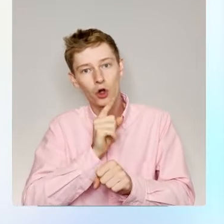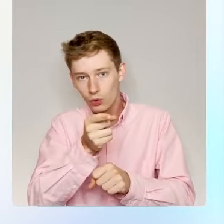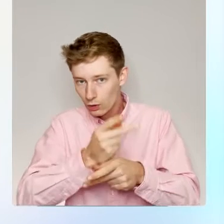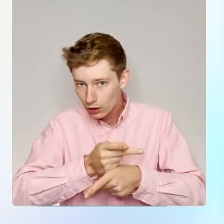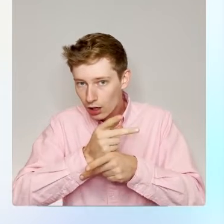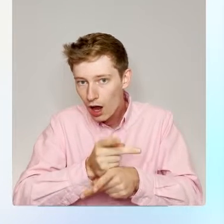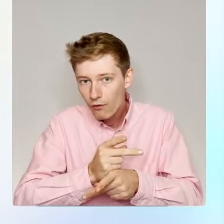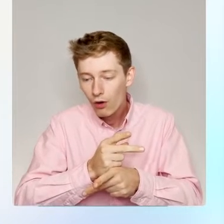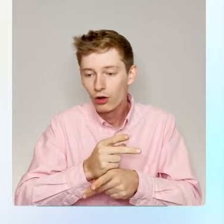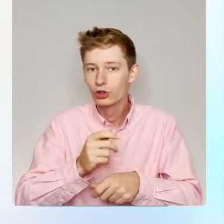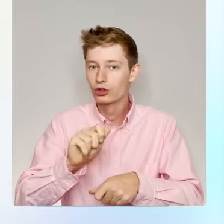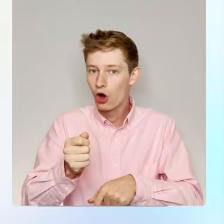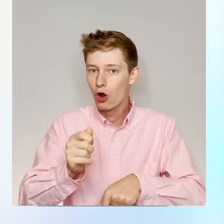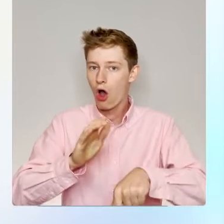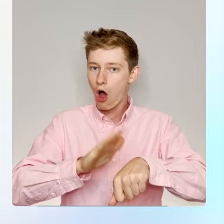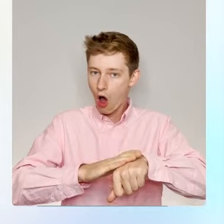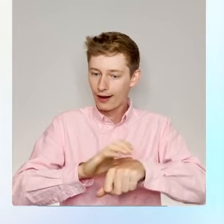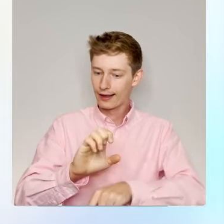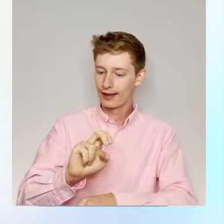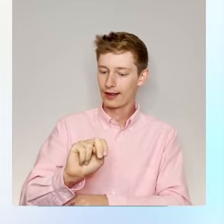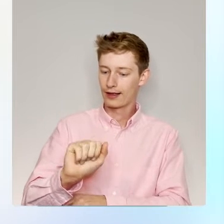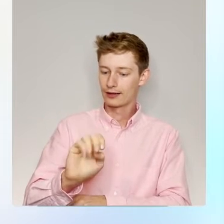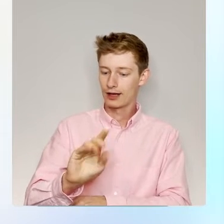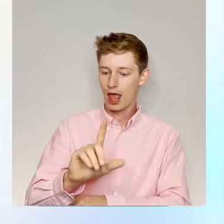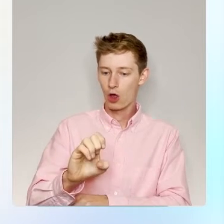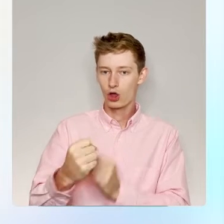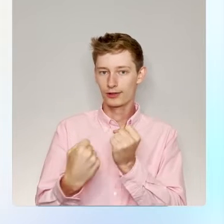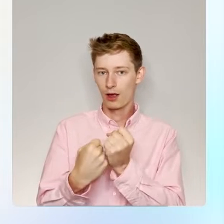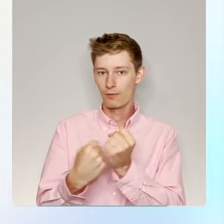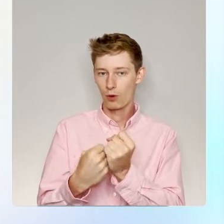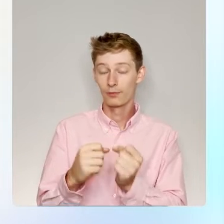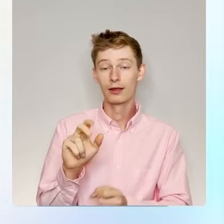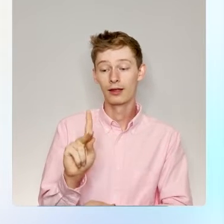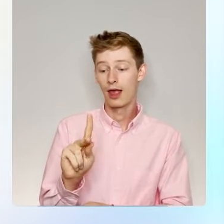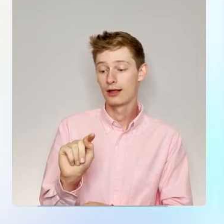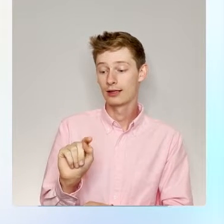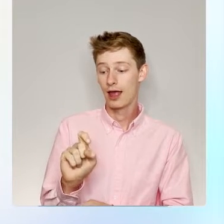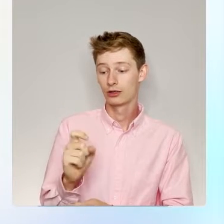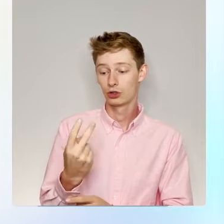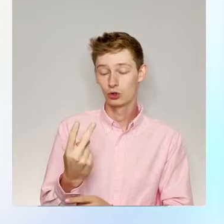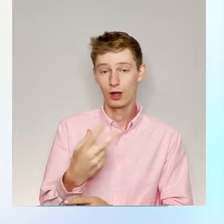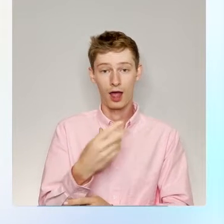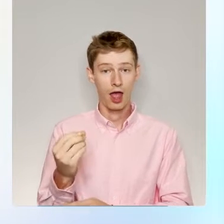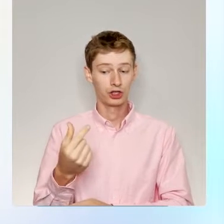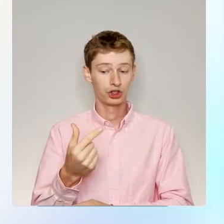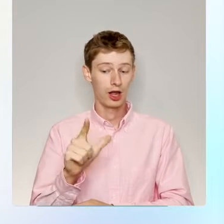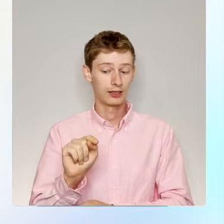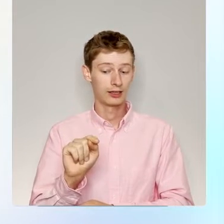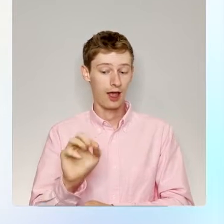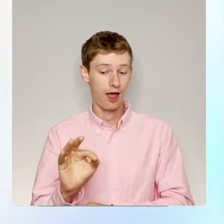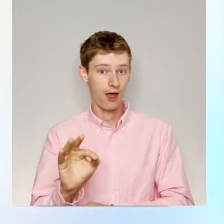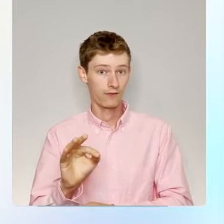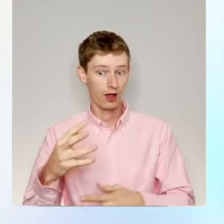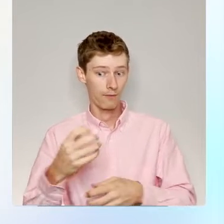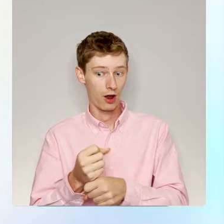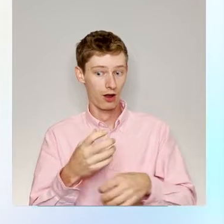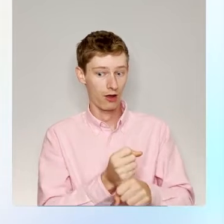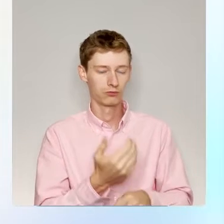our model asset pipeline now looked like this. We wrote the pipeline that used gltf-transform to quantize the meshes, compressed them,